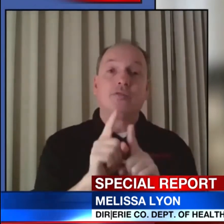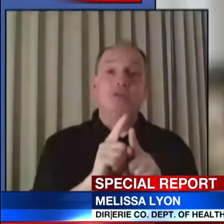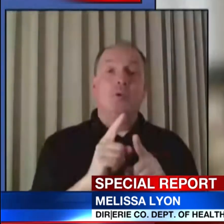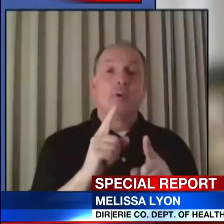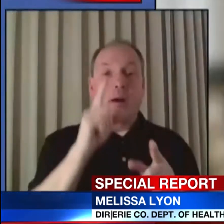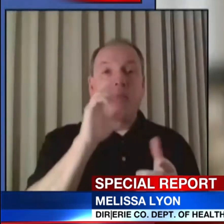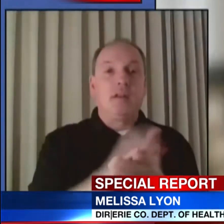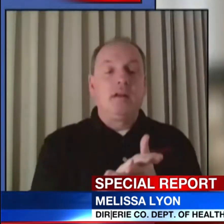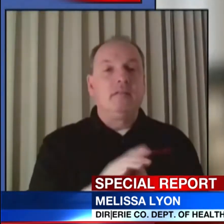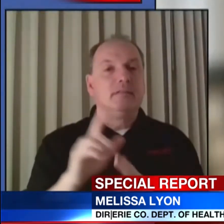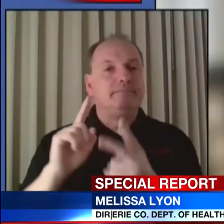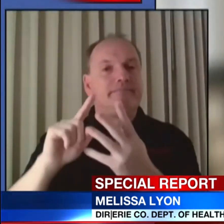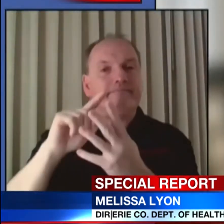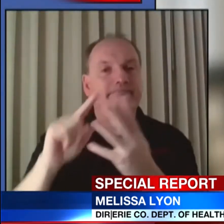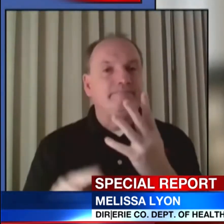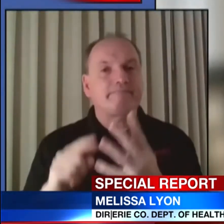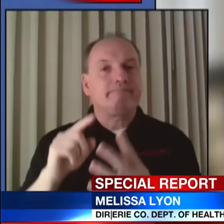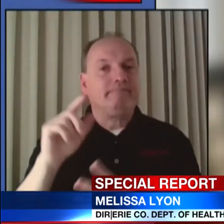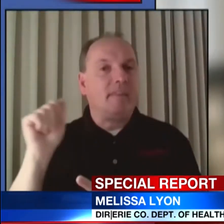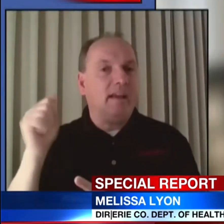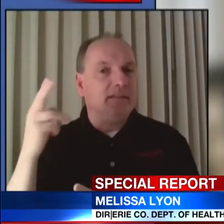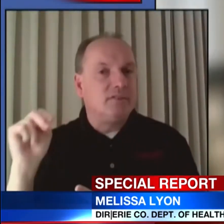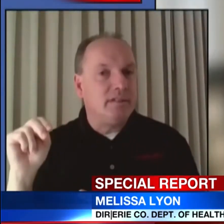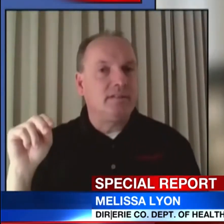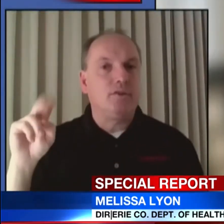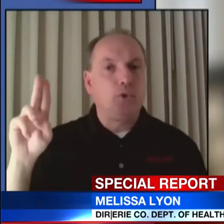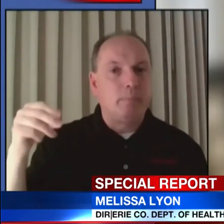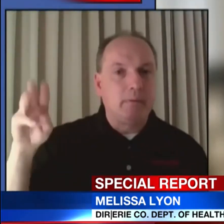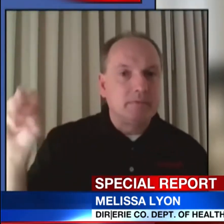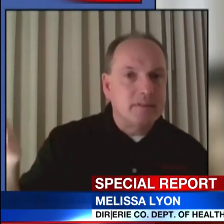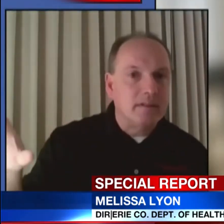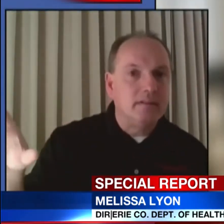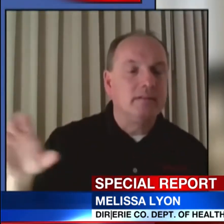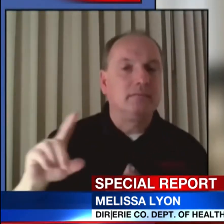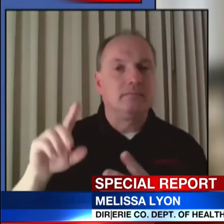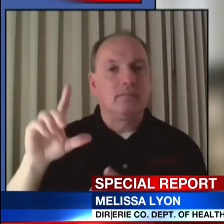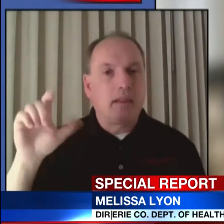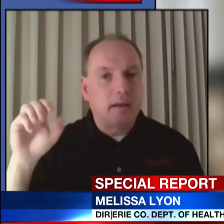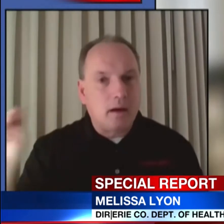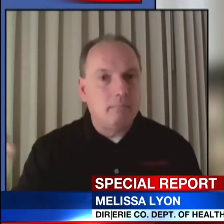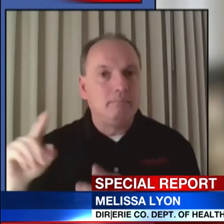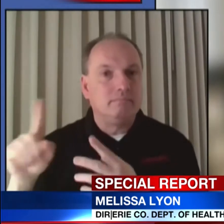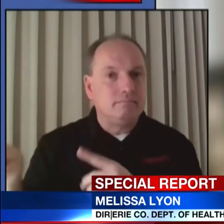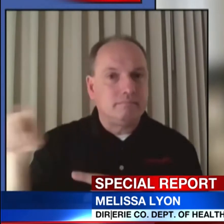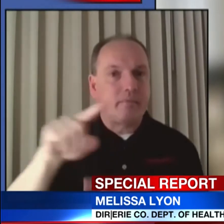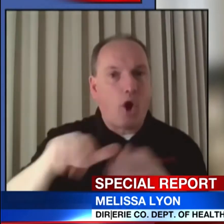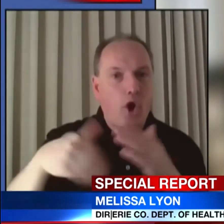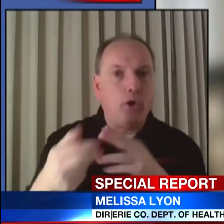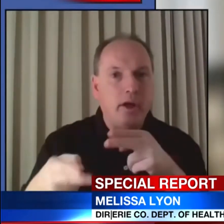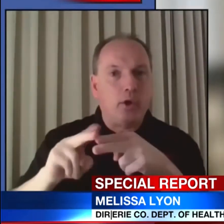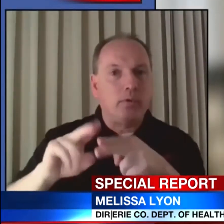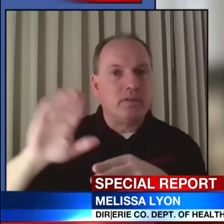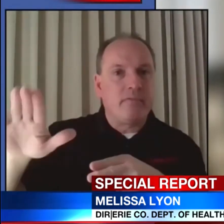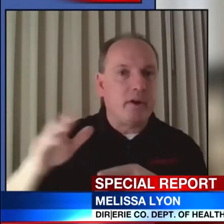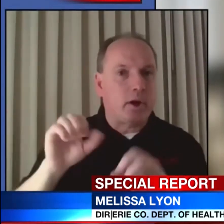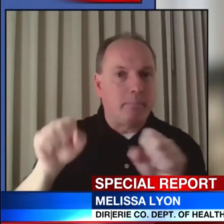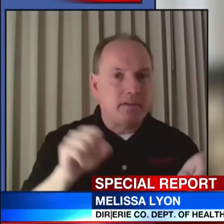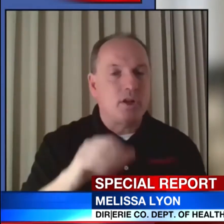HEALTHY, AND ABLE TO DELIVER THE SERVICES. I THINK YOU WILL SEE MORE OF THAT FOR SURE. I THINK THE HEALTHCARE